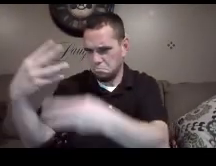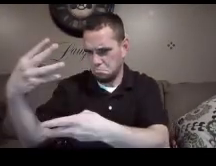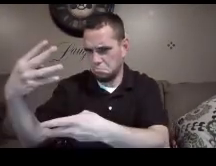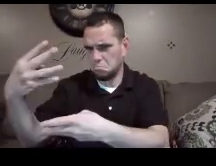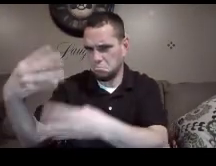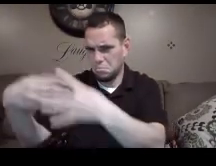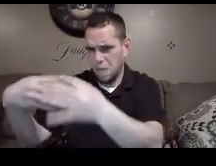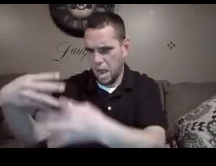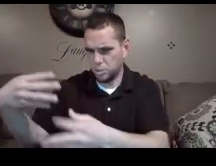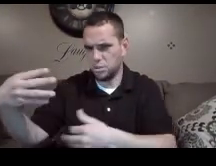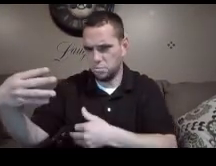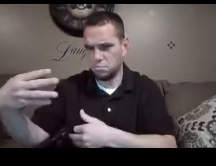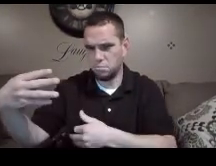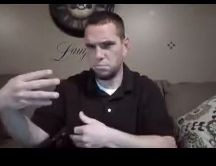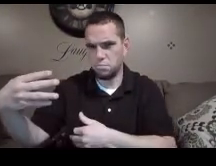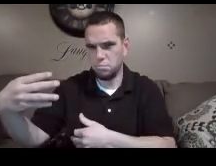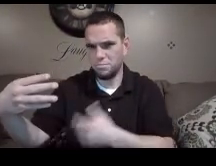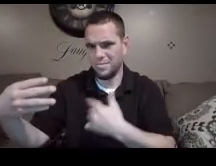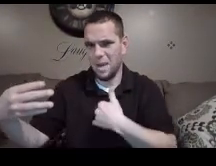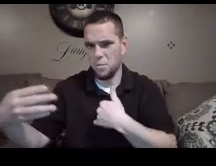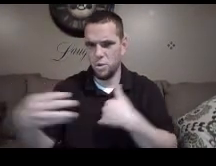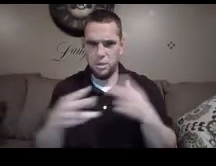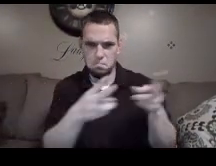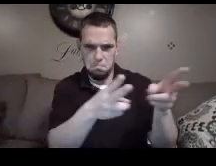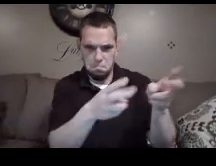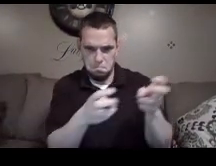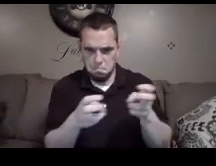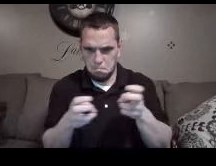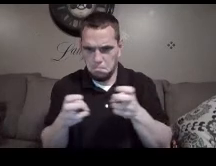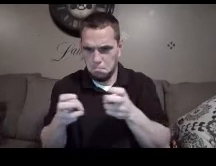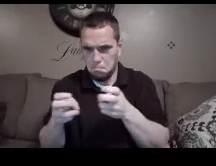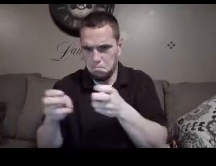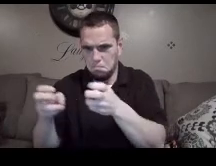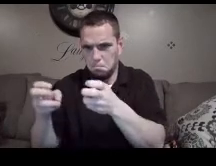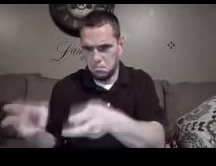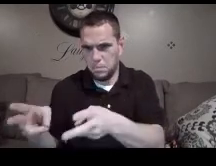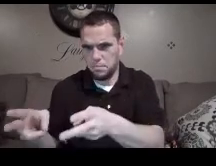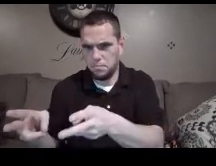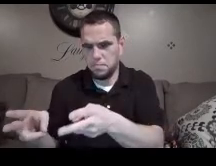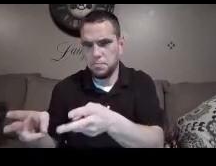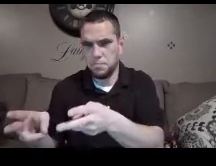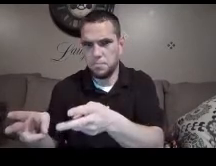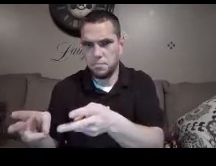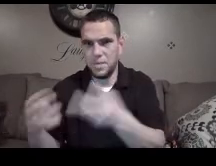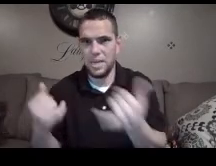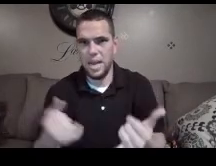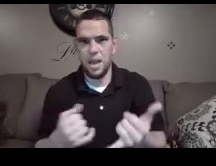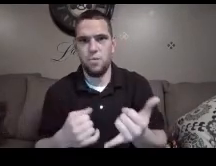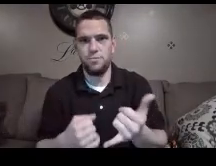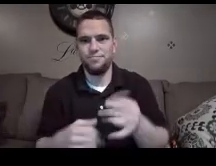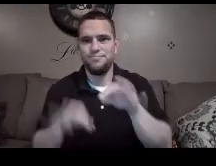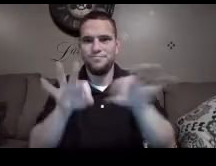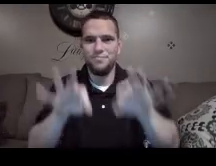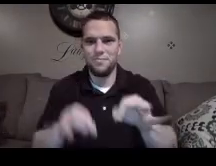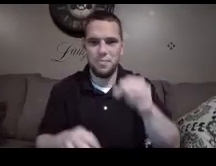And I'm going to paste what I had written off screen. And, in this case, I've got, "A businessman typing on a braille computer keyboard which is an example